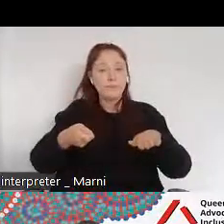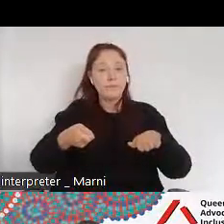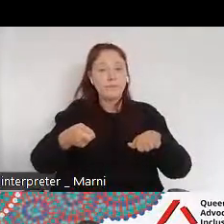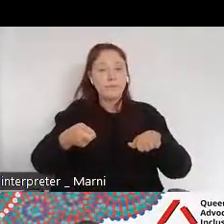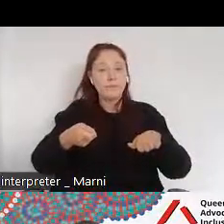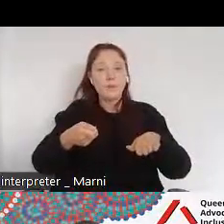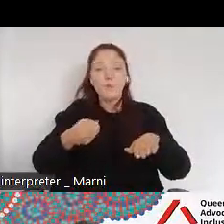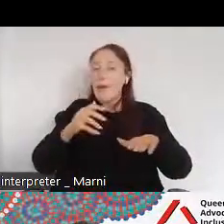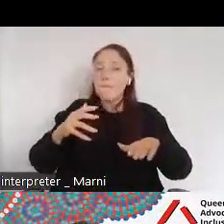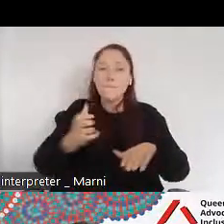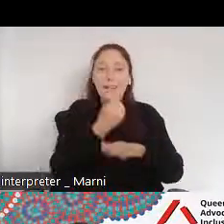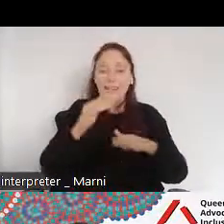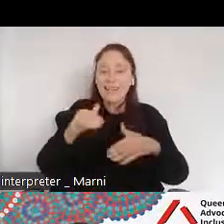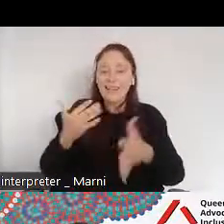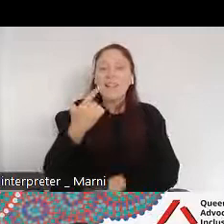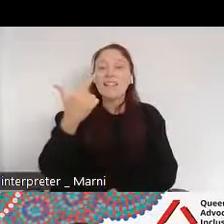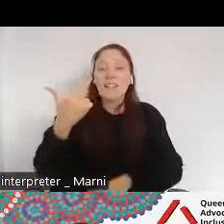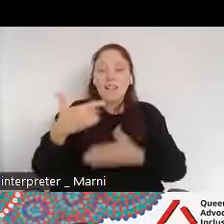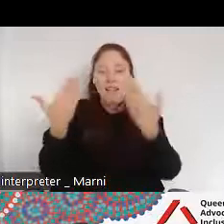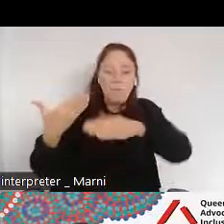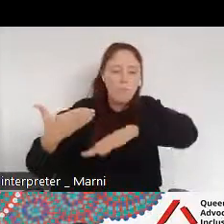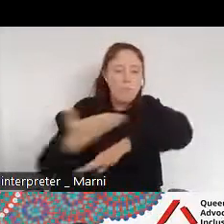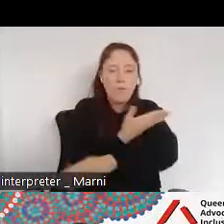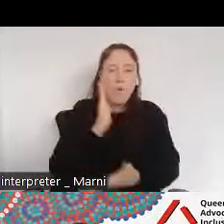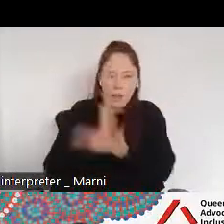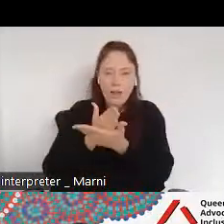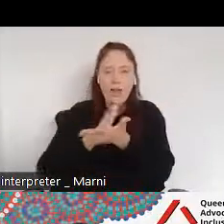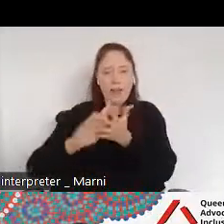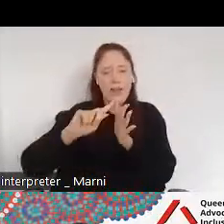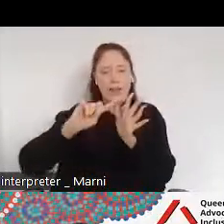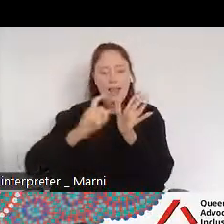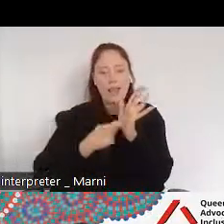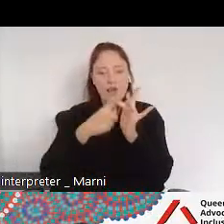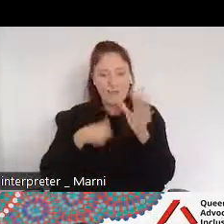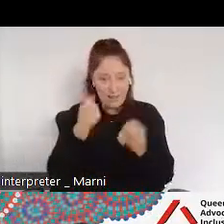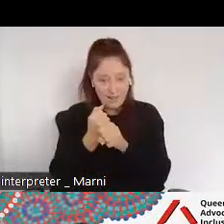days notice before the hearing in conducting a review it is empowered to do it in a way that